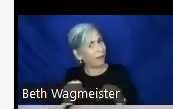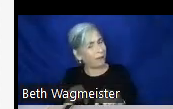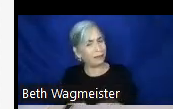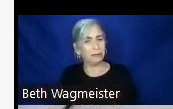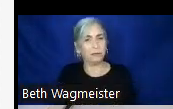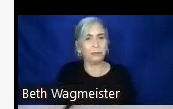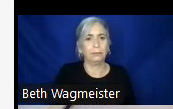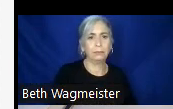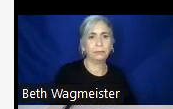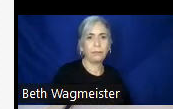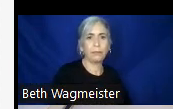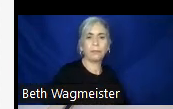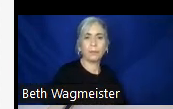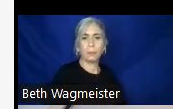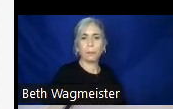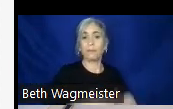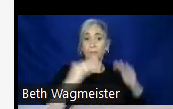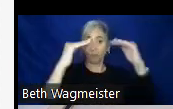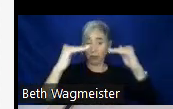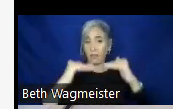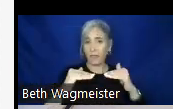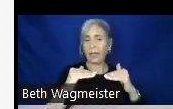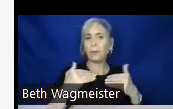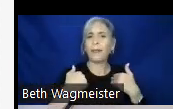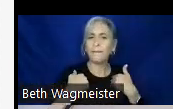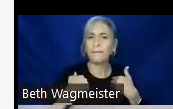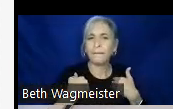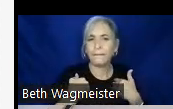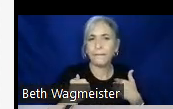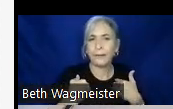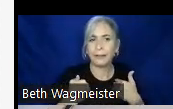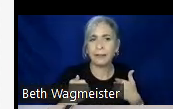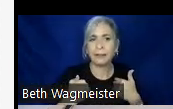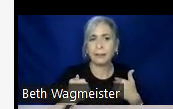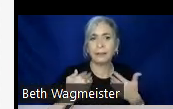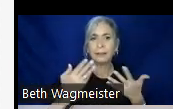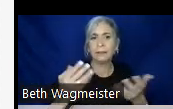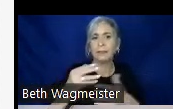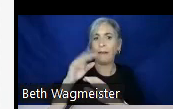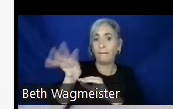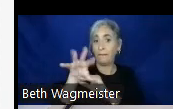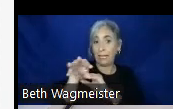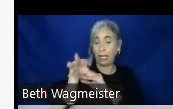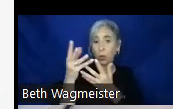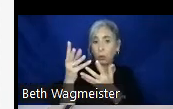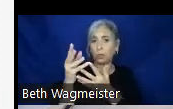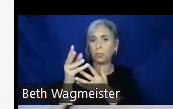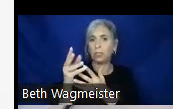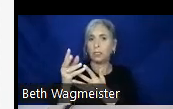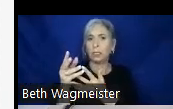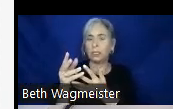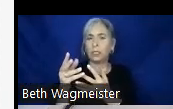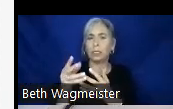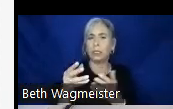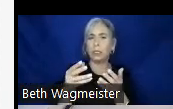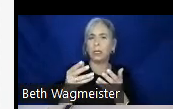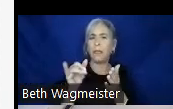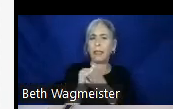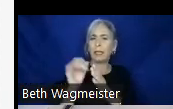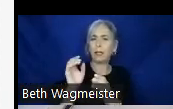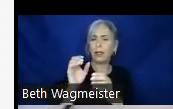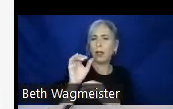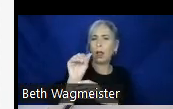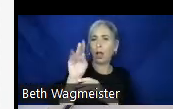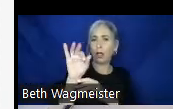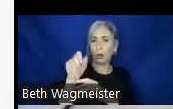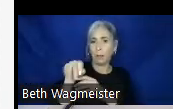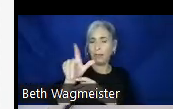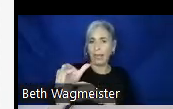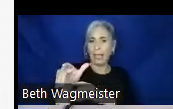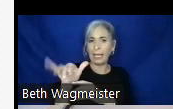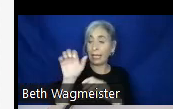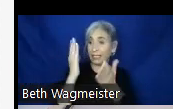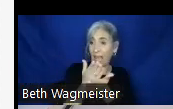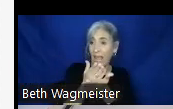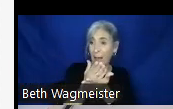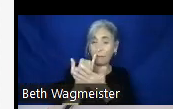Then GIFs or although play on videos. They can stop videos from playing. That is also helpful.